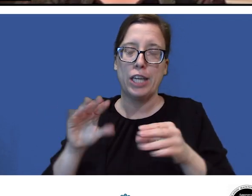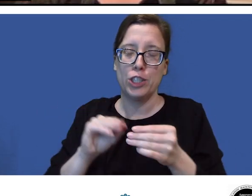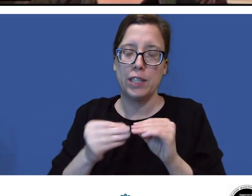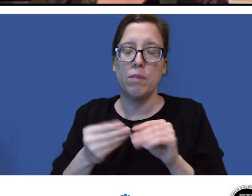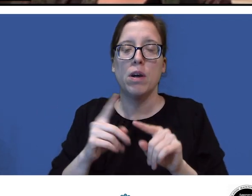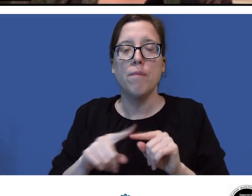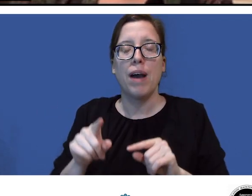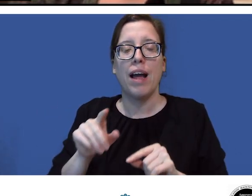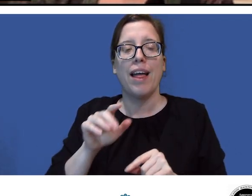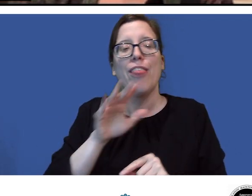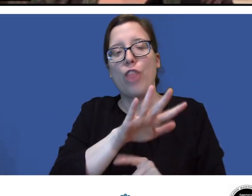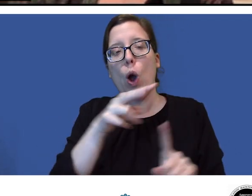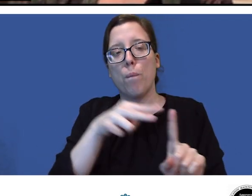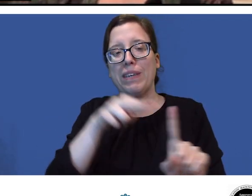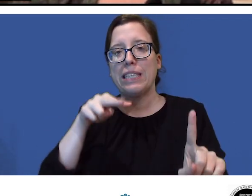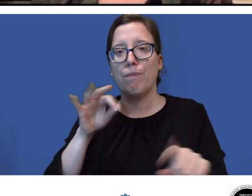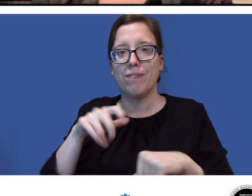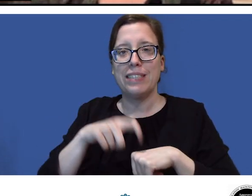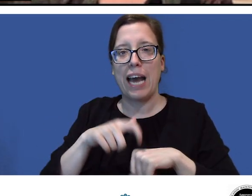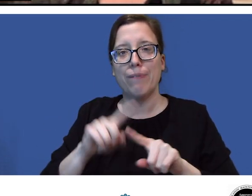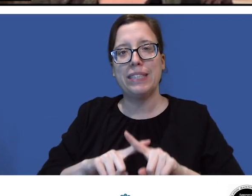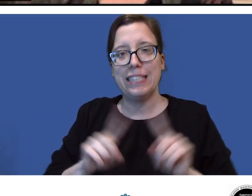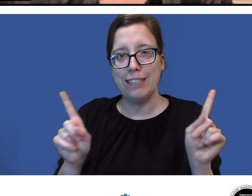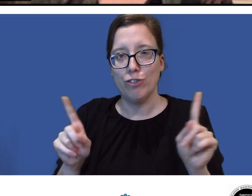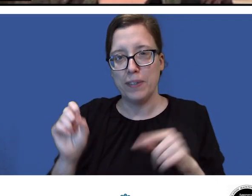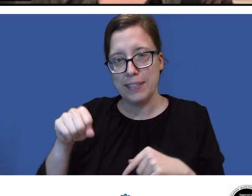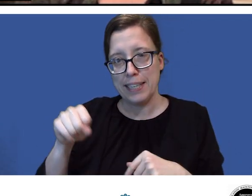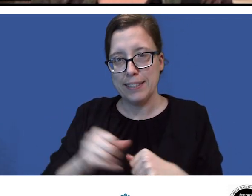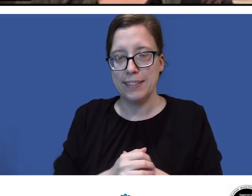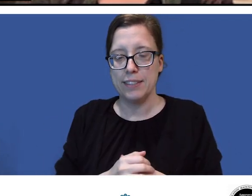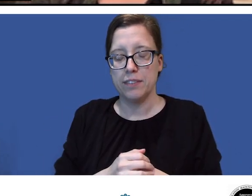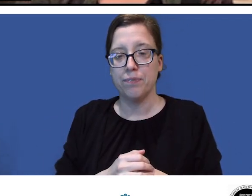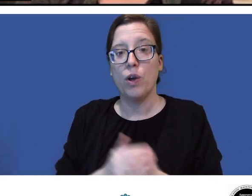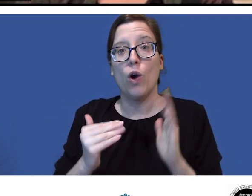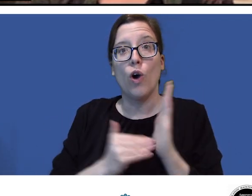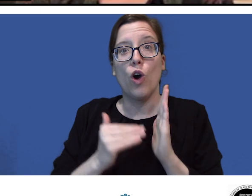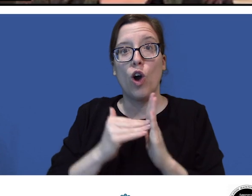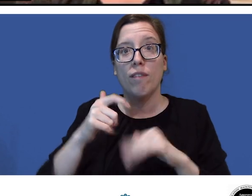Many learners with deafblindness find it difficult to interpret movement.